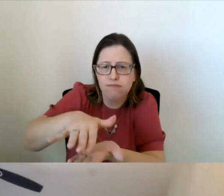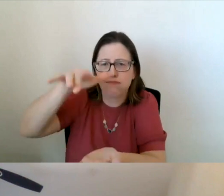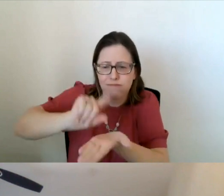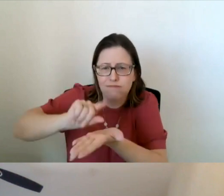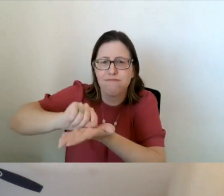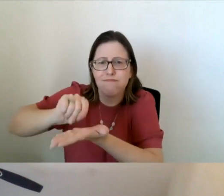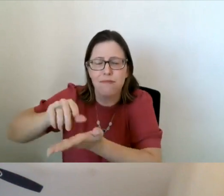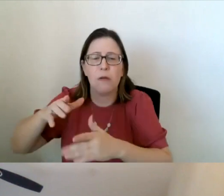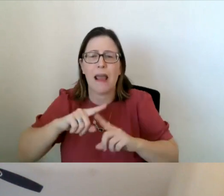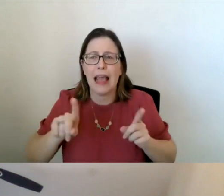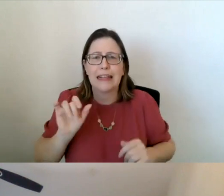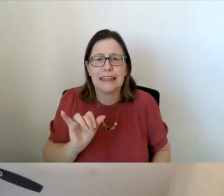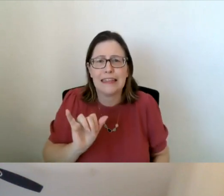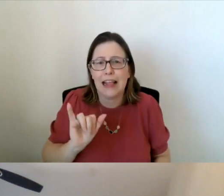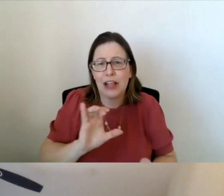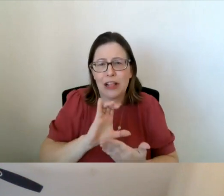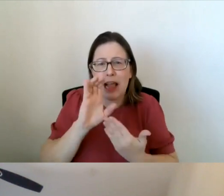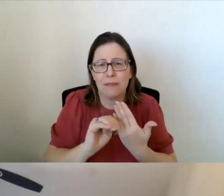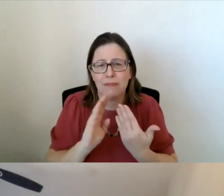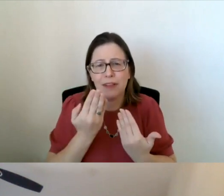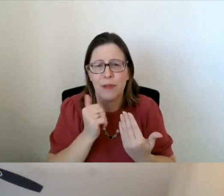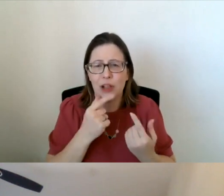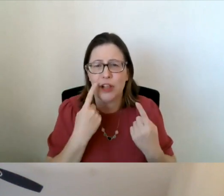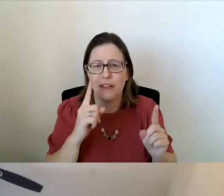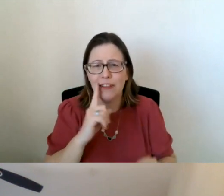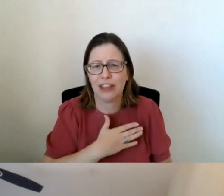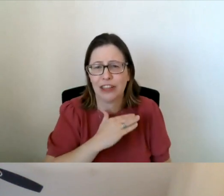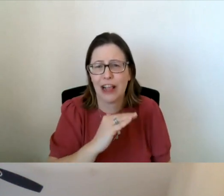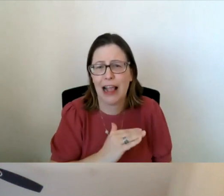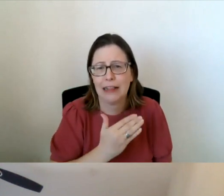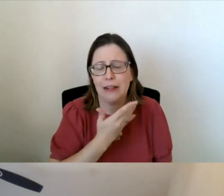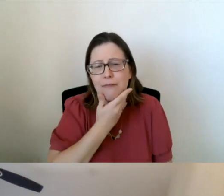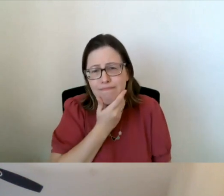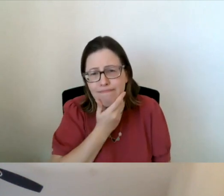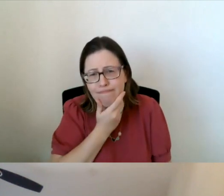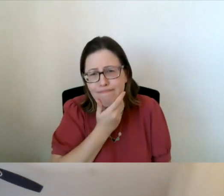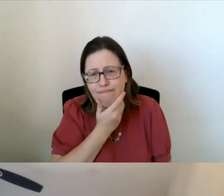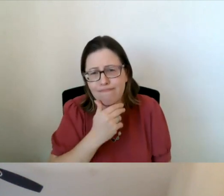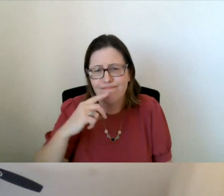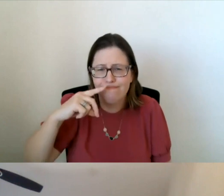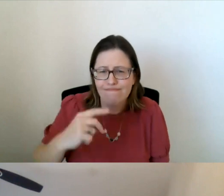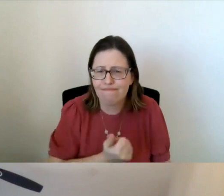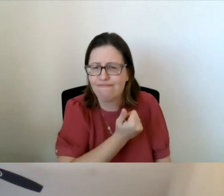and they have a lot going on in the classroom but sometimes you could say “Well, the curriculum